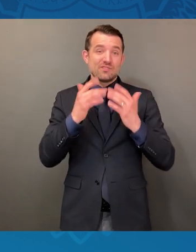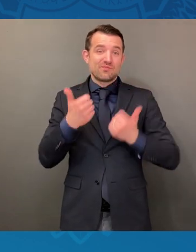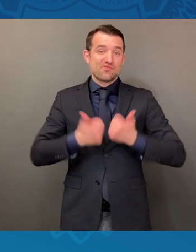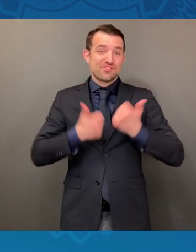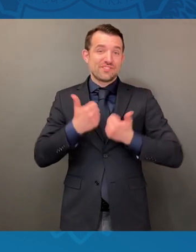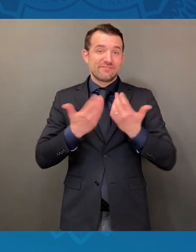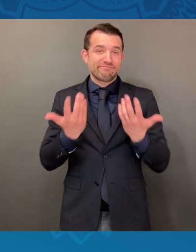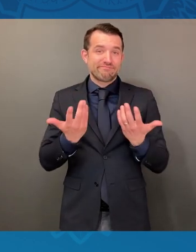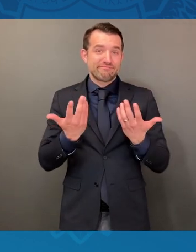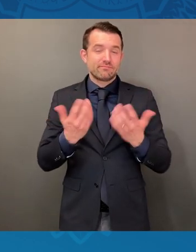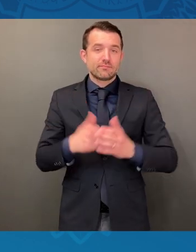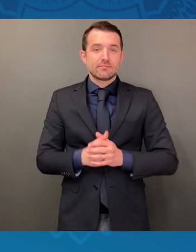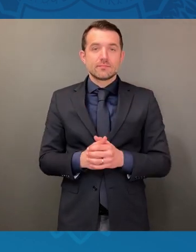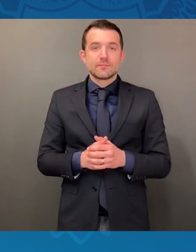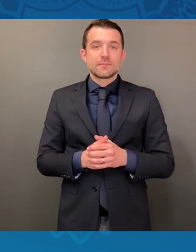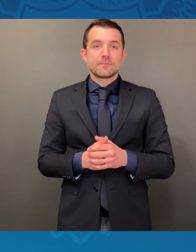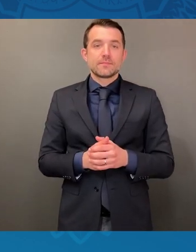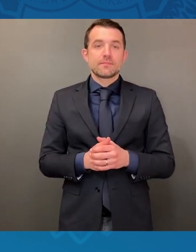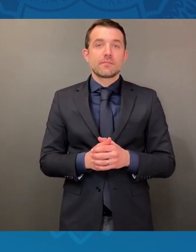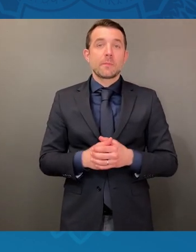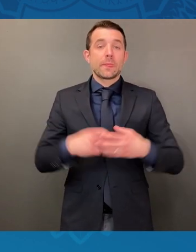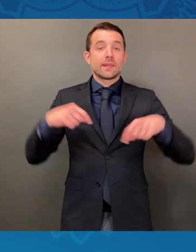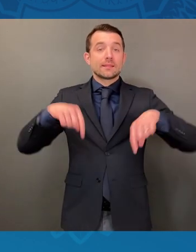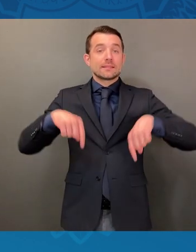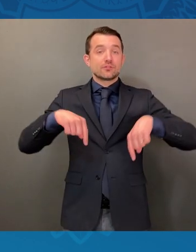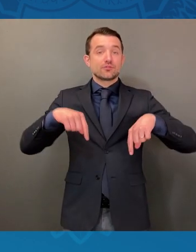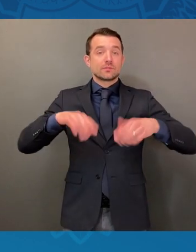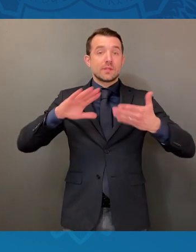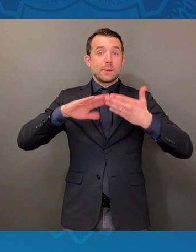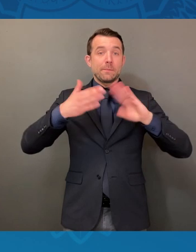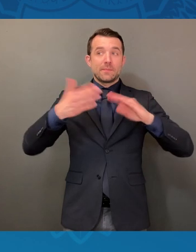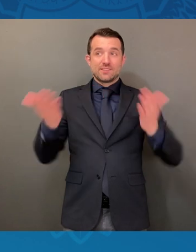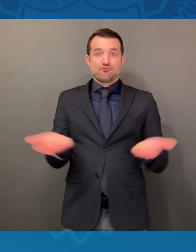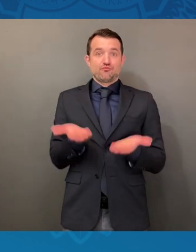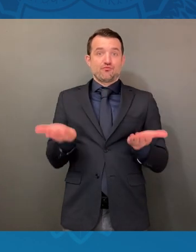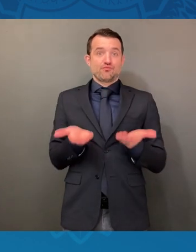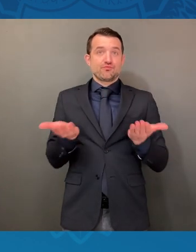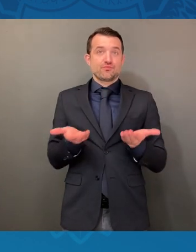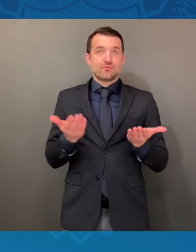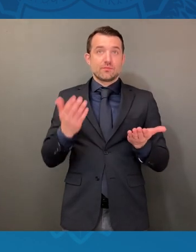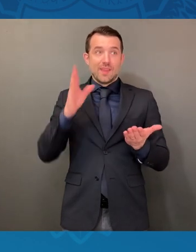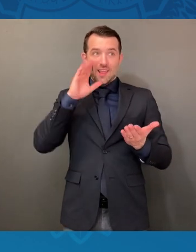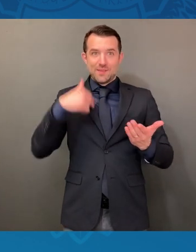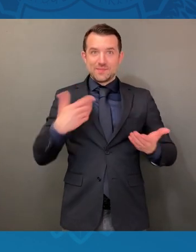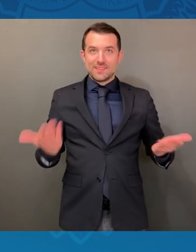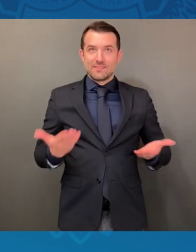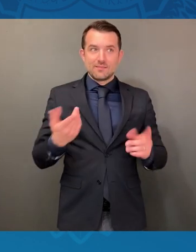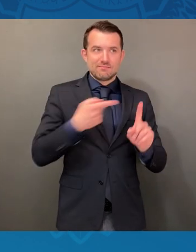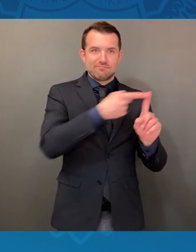And this community, which is why I am here, is all too familiar with these challenges,